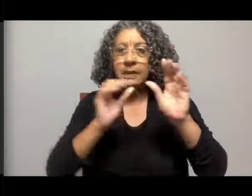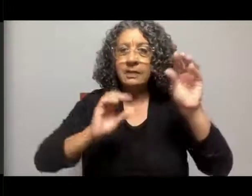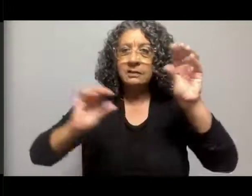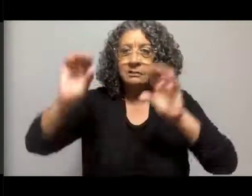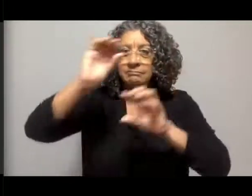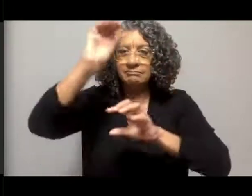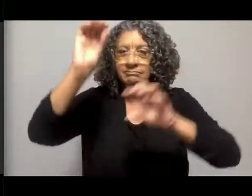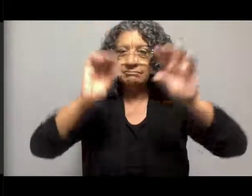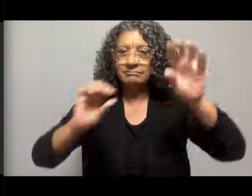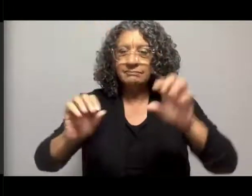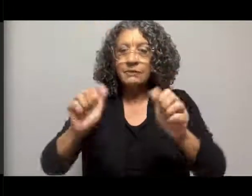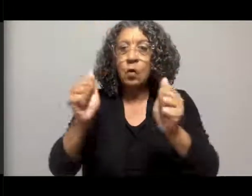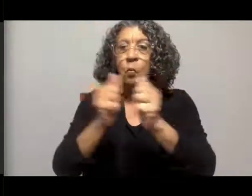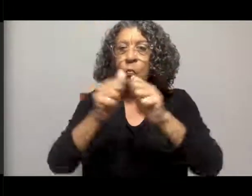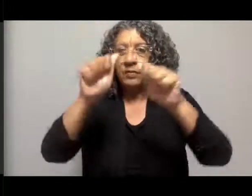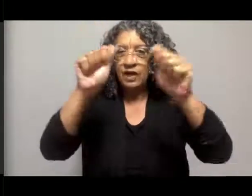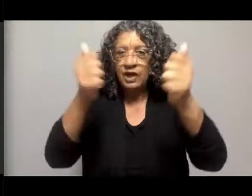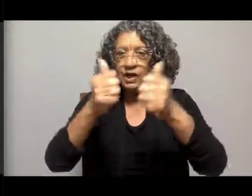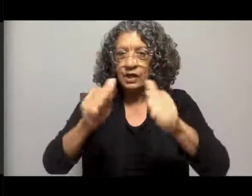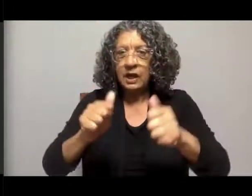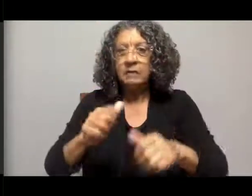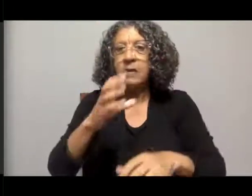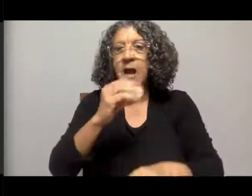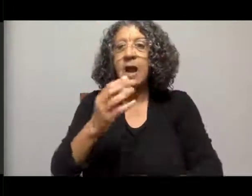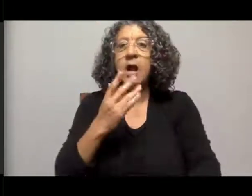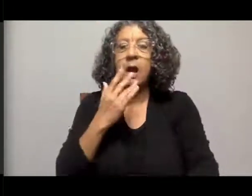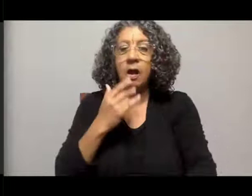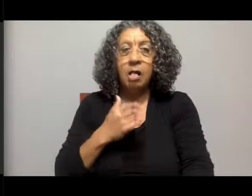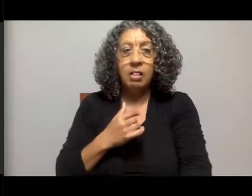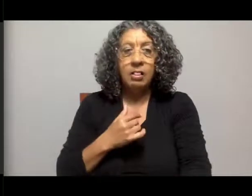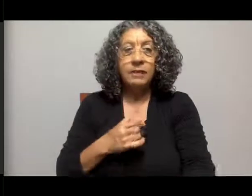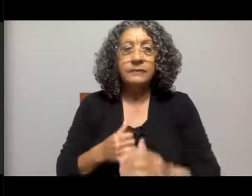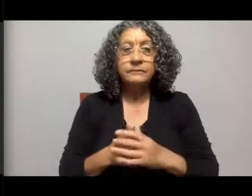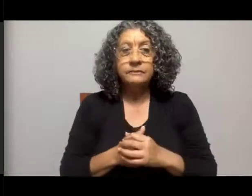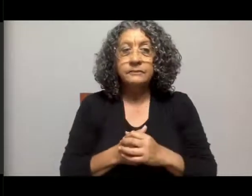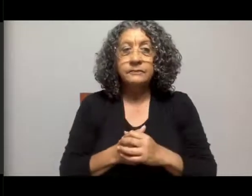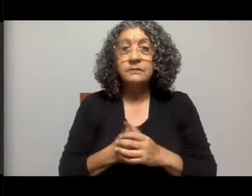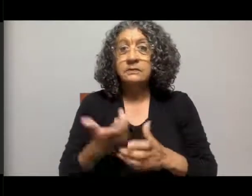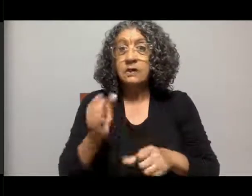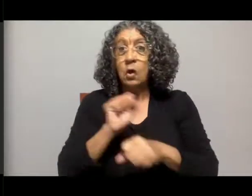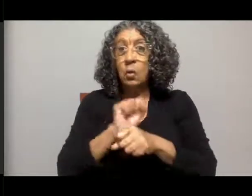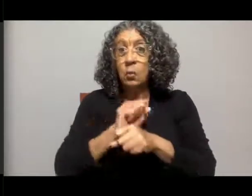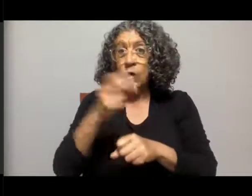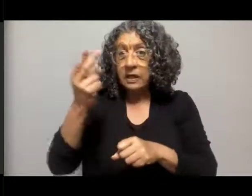It does not have to be in an order of a list but you could place it on different parts of